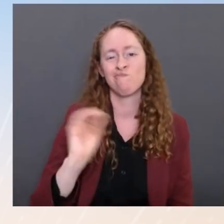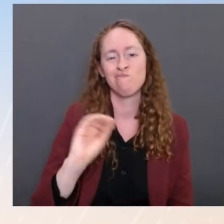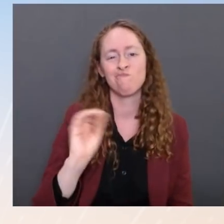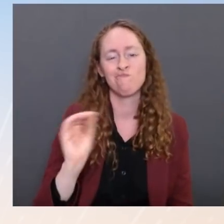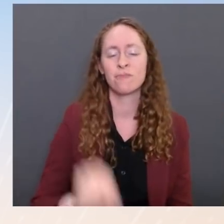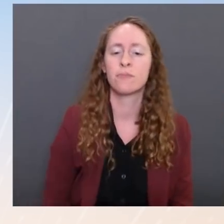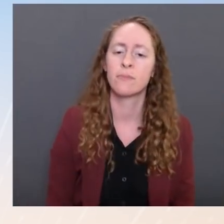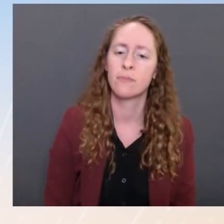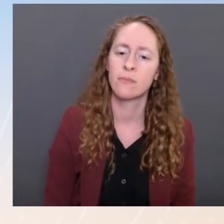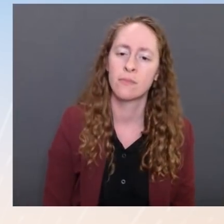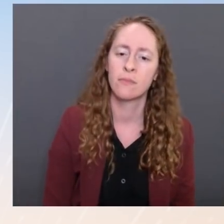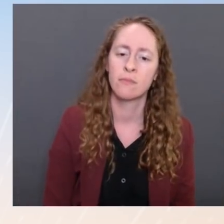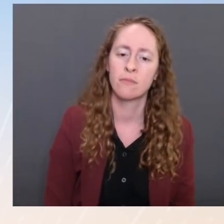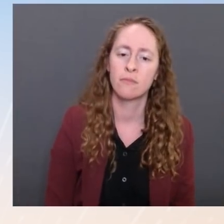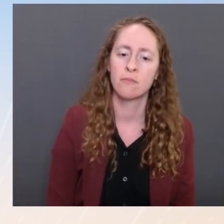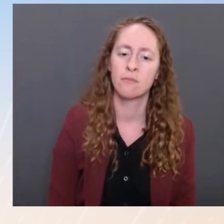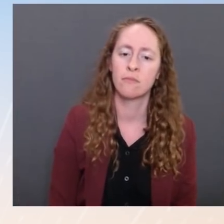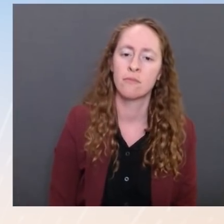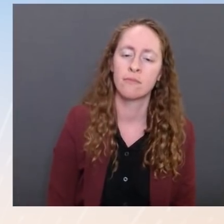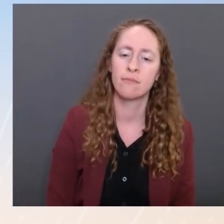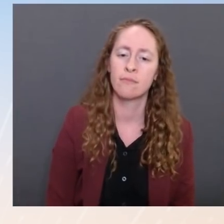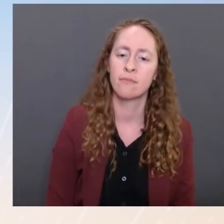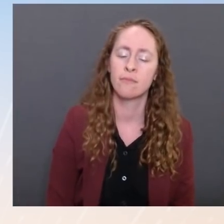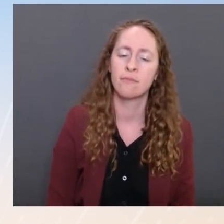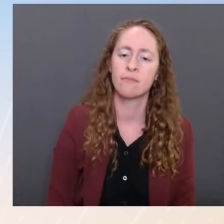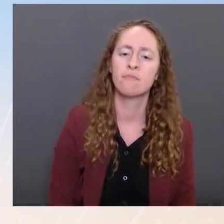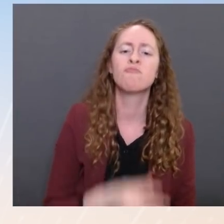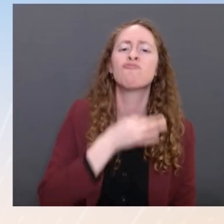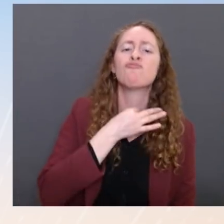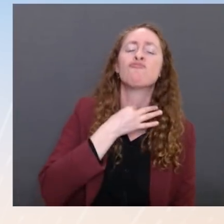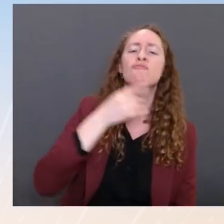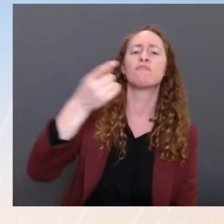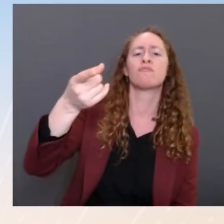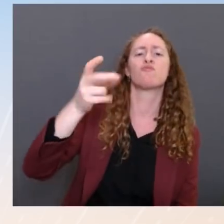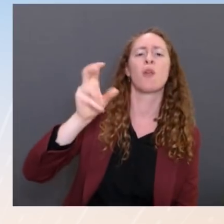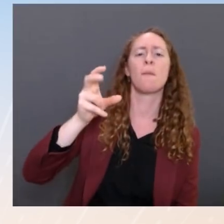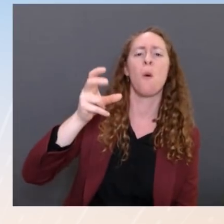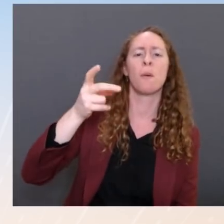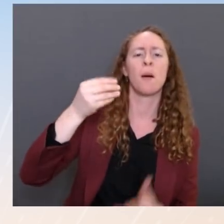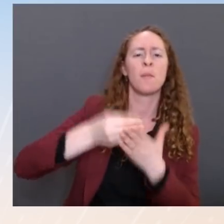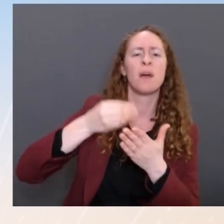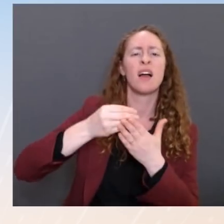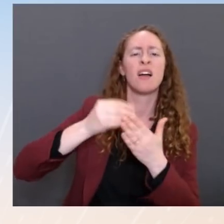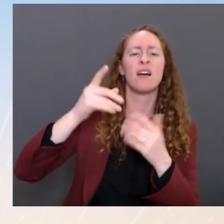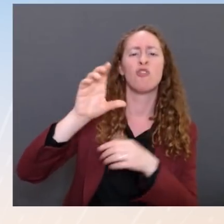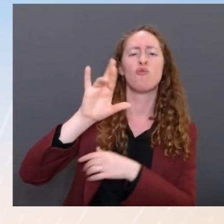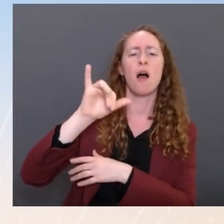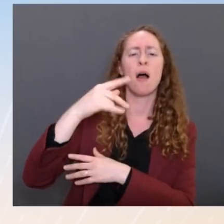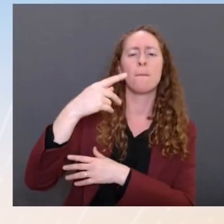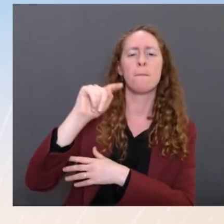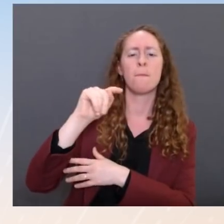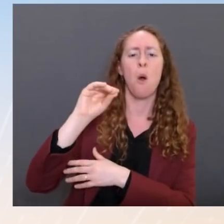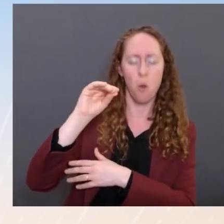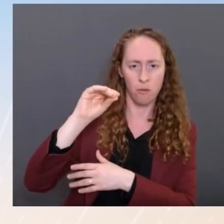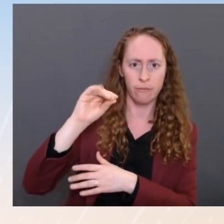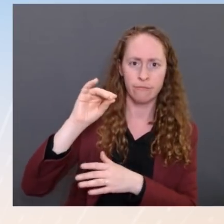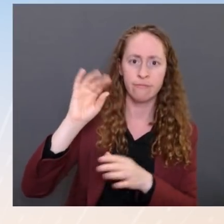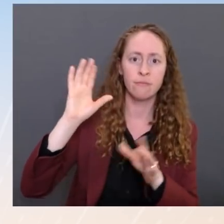There has been an executive order that was put out in March to look into regulations and study the issue. Does -- does the process need to be sped up now,